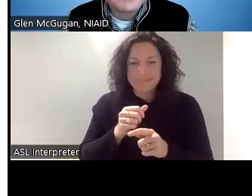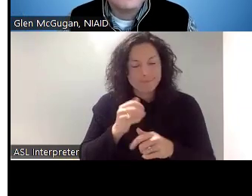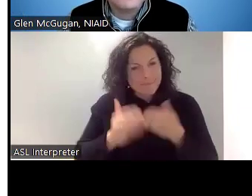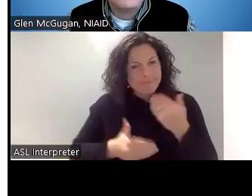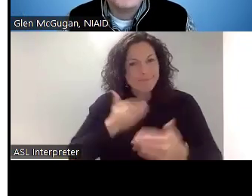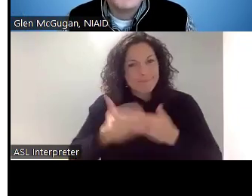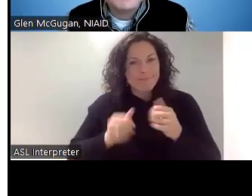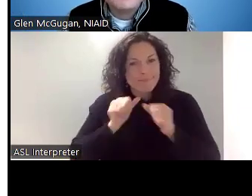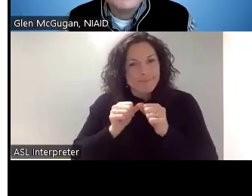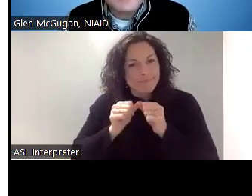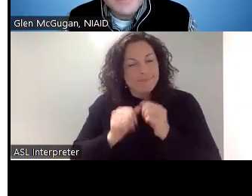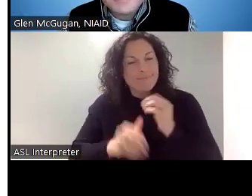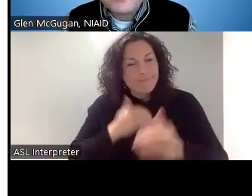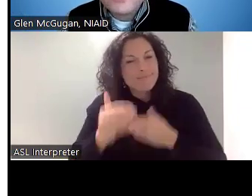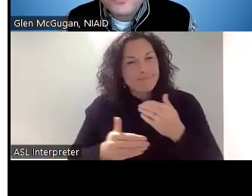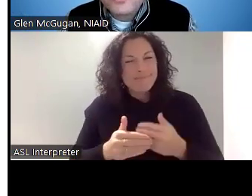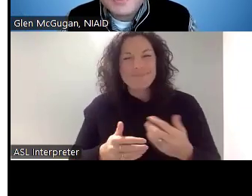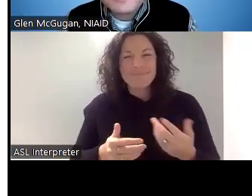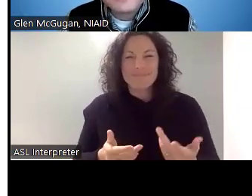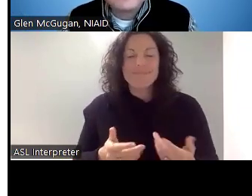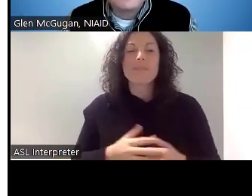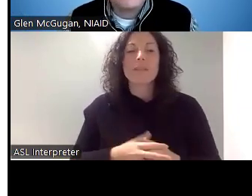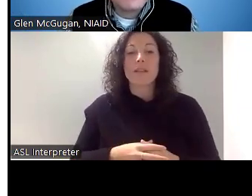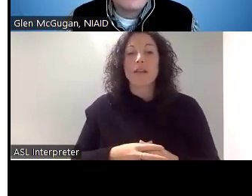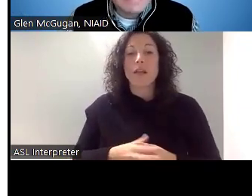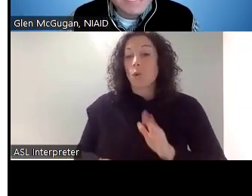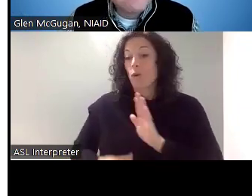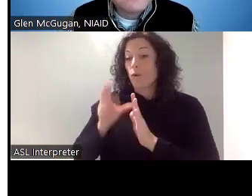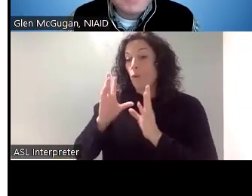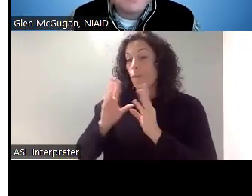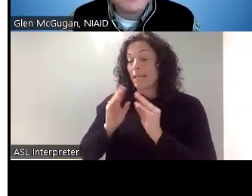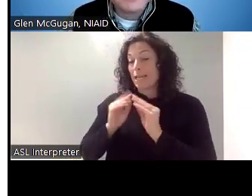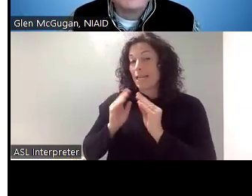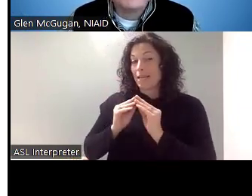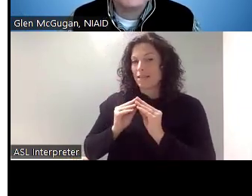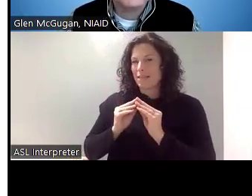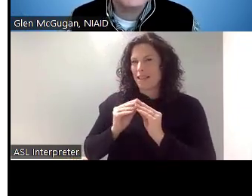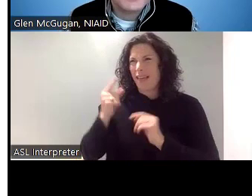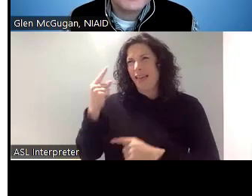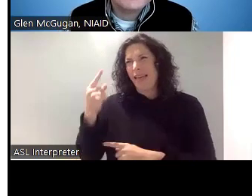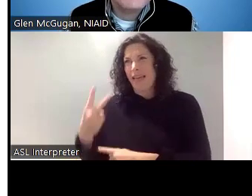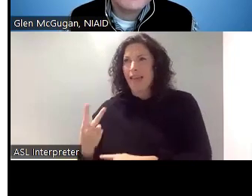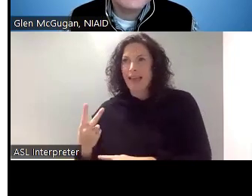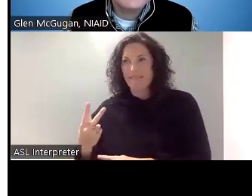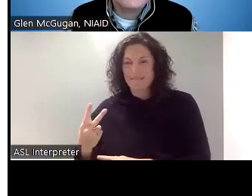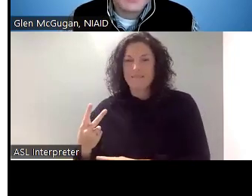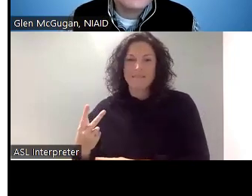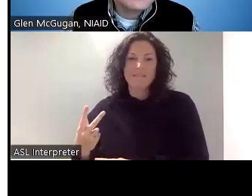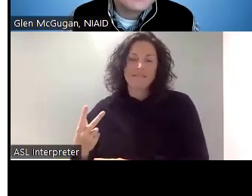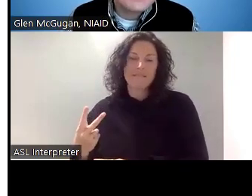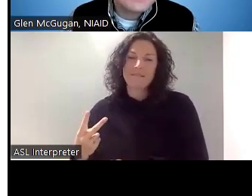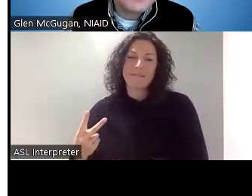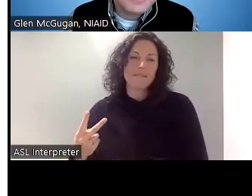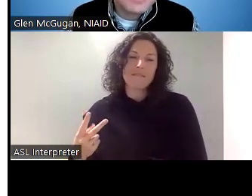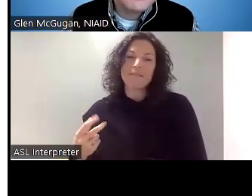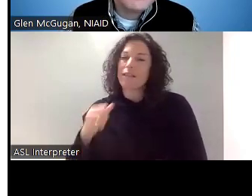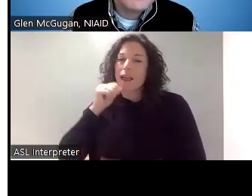So at the review meetings, around half of the applications are triaged. That means they're not discussed at the meeting